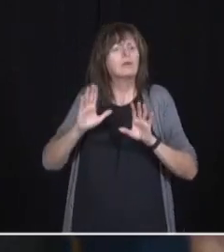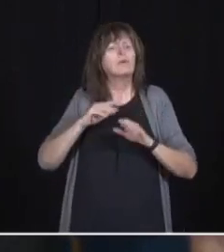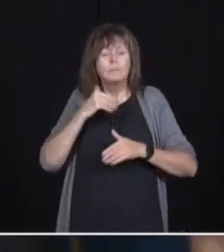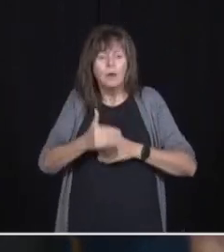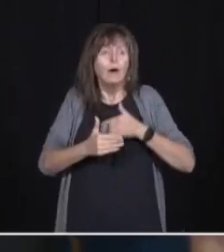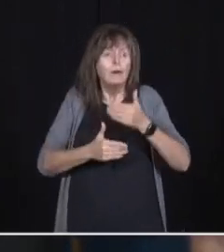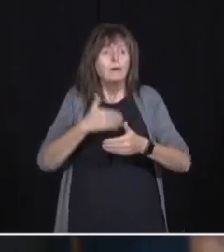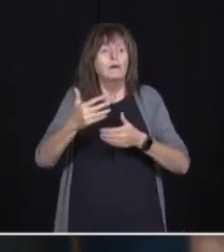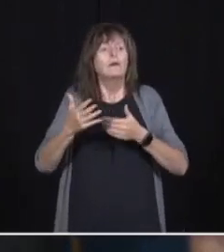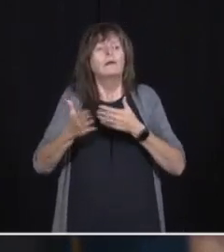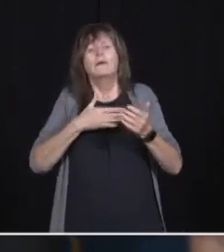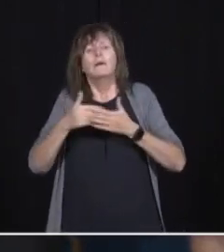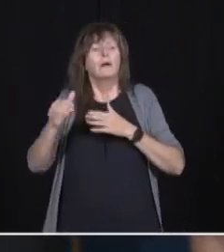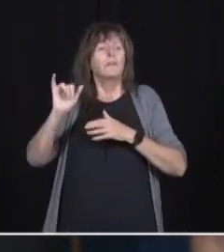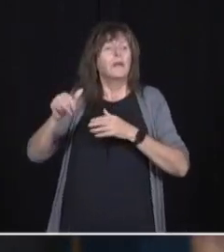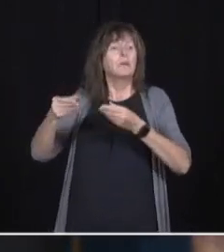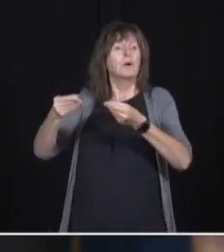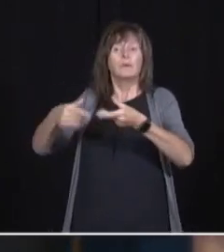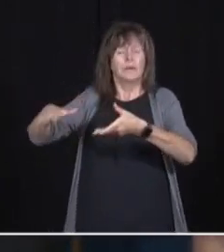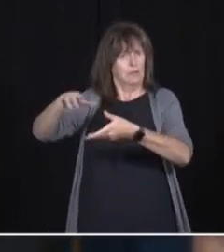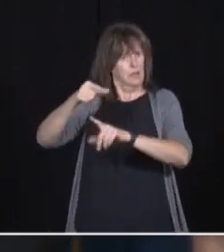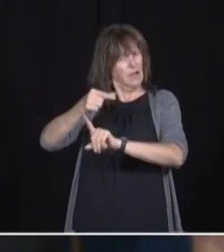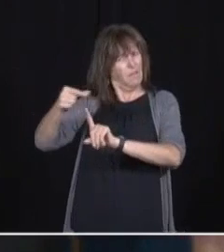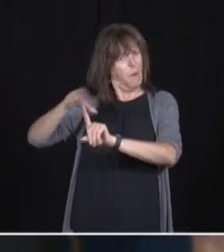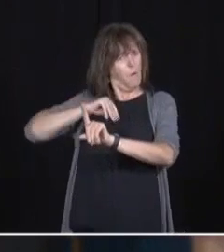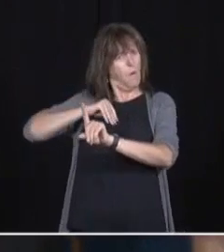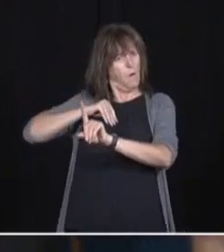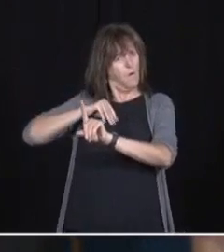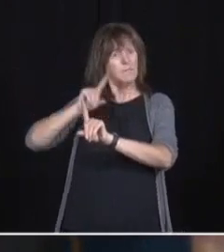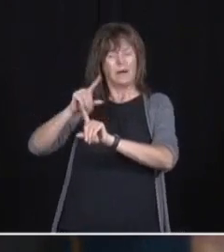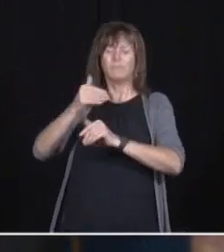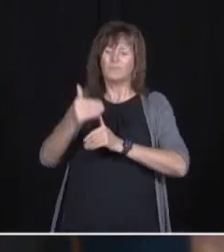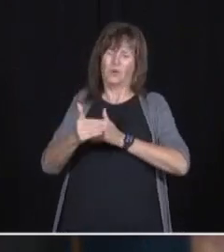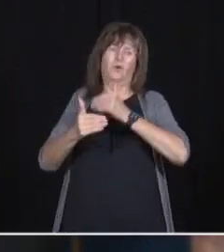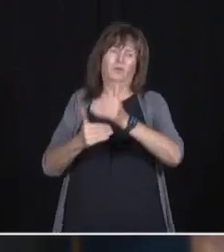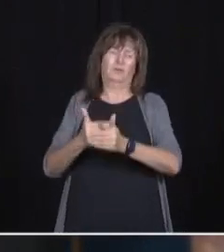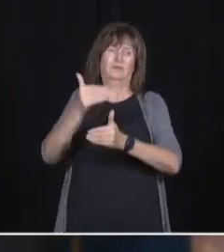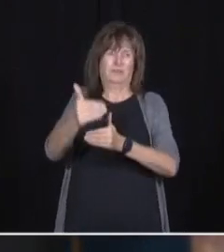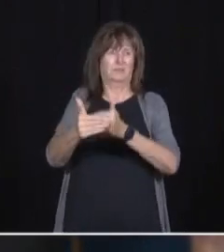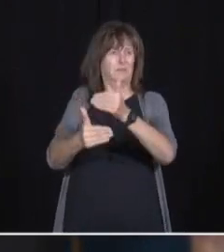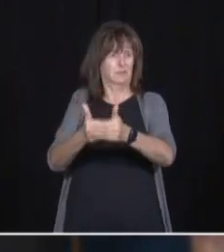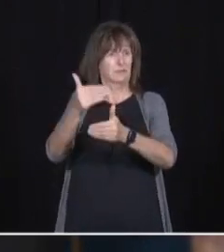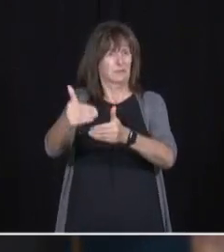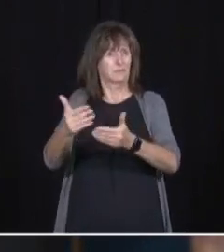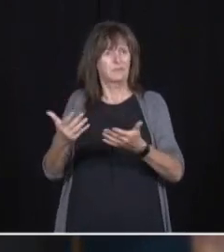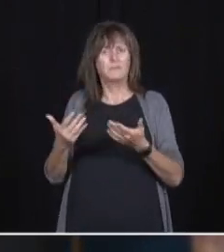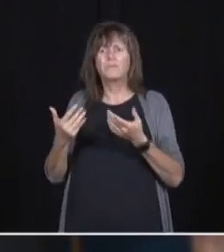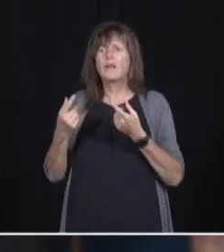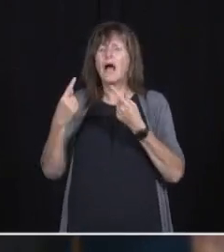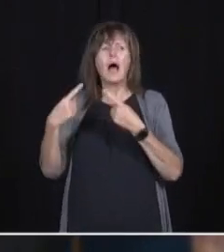you right now. But there is a process to matter what government piece of property there is, you have to go to